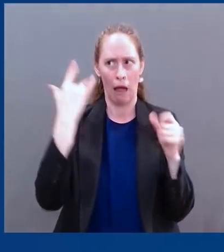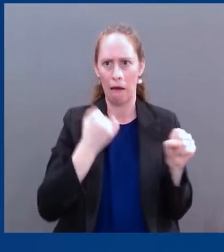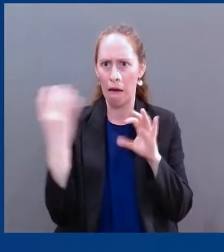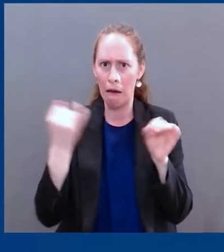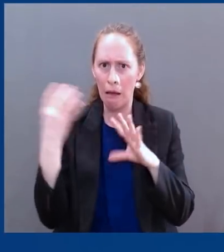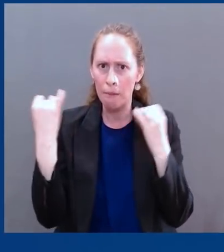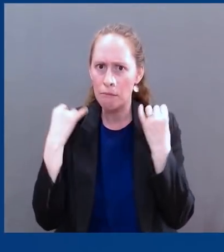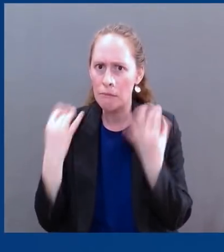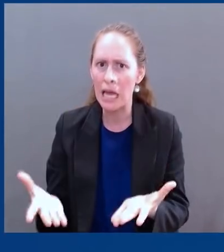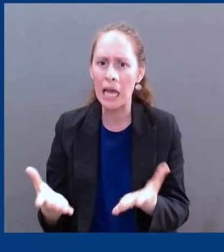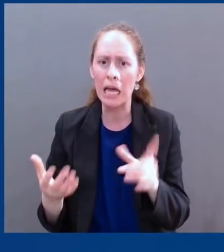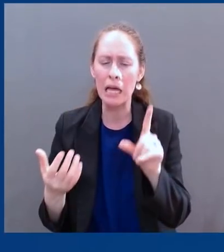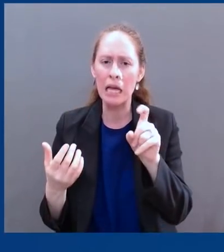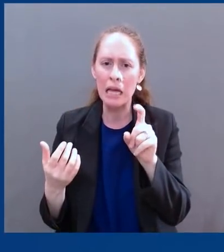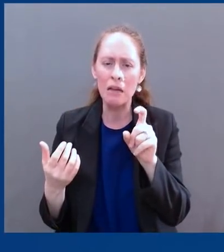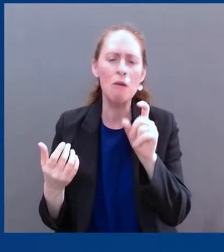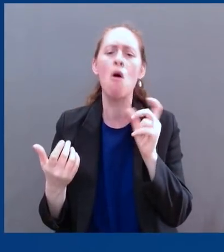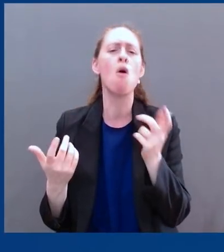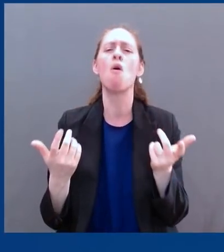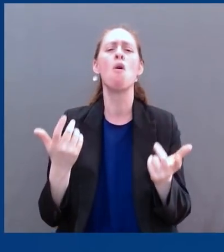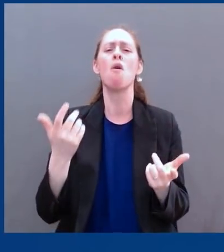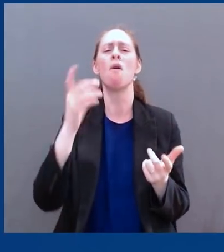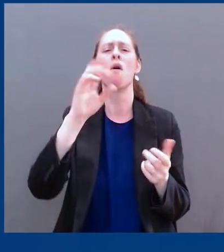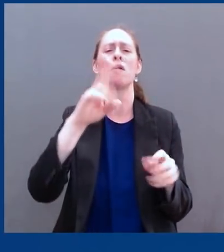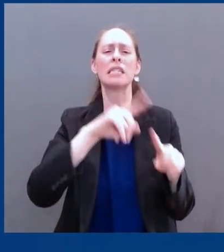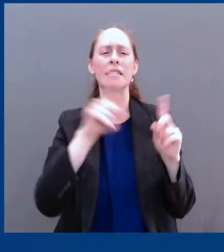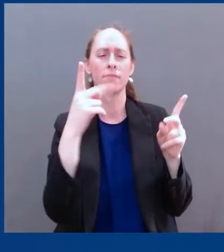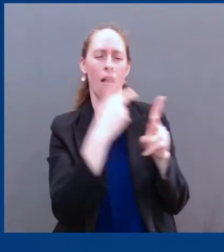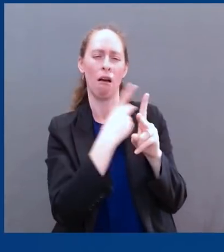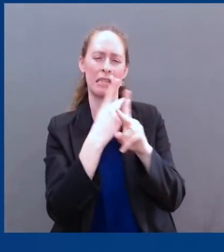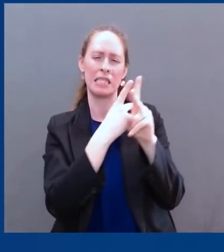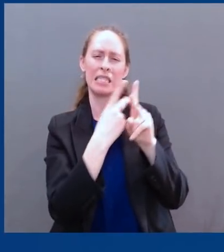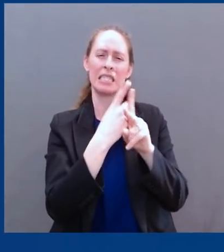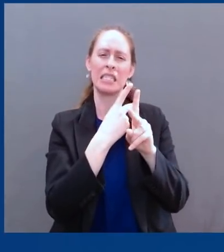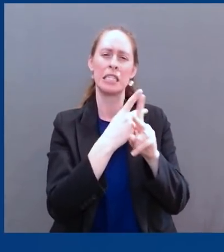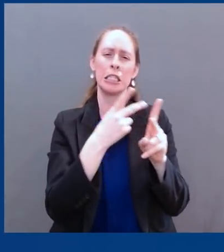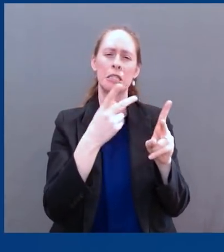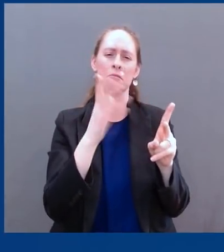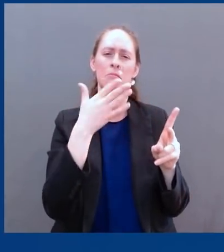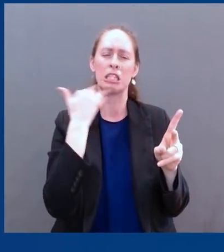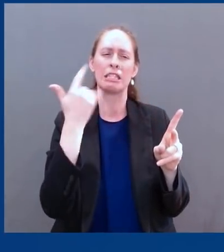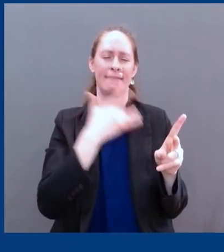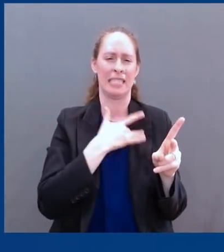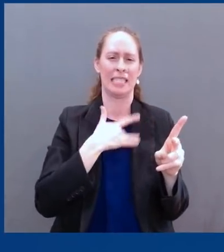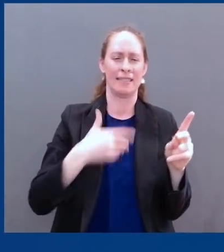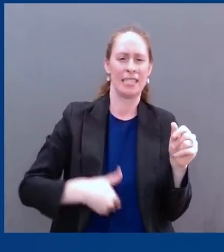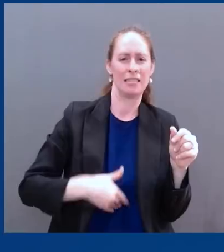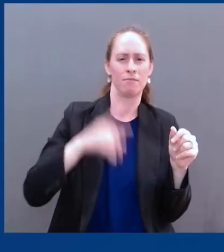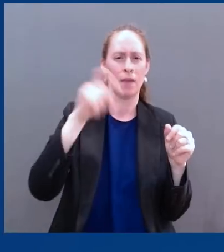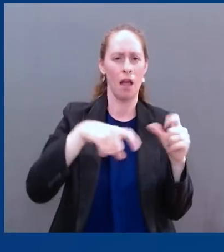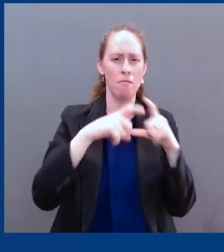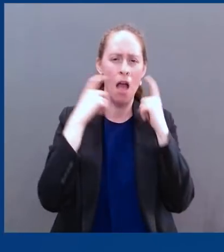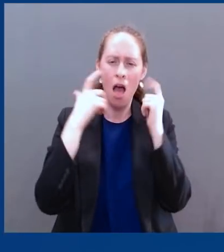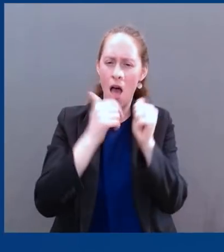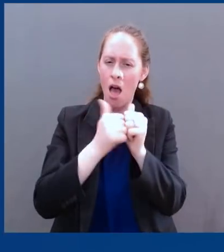that would necessitate, for example, bringing back masks? Thank you. Mr. Zients: Okay. Dr. Walensky? Dr. Walensky: Yeah, thank you, Sabrina.